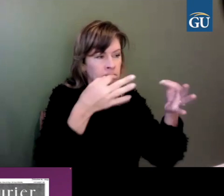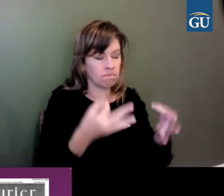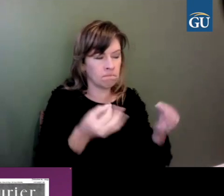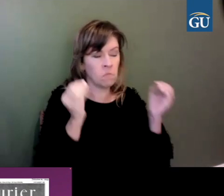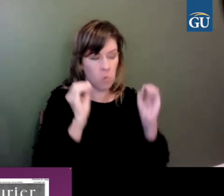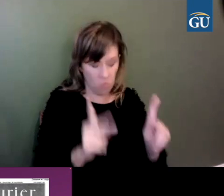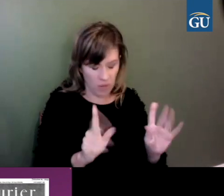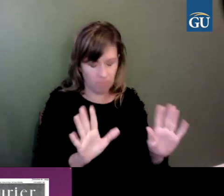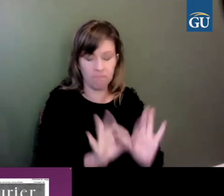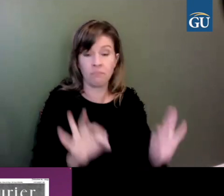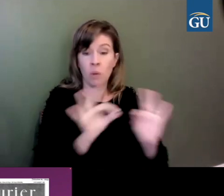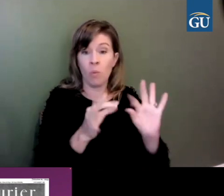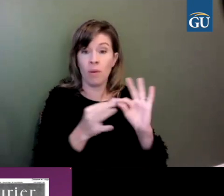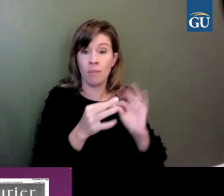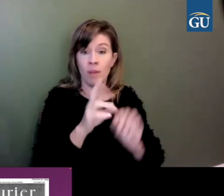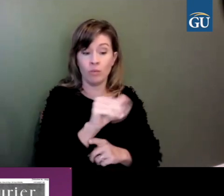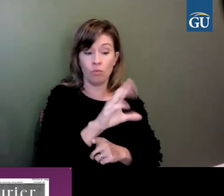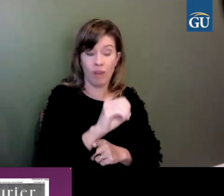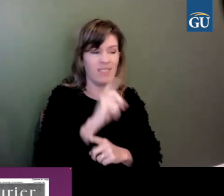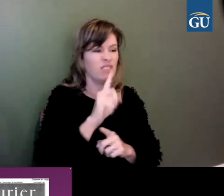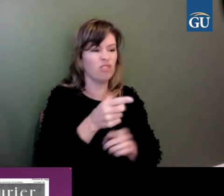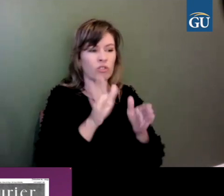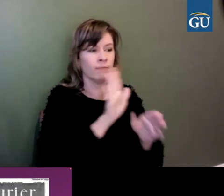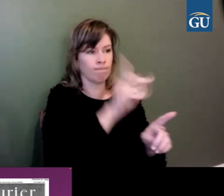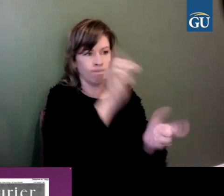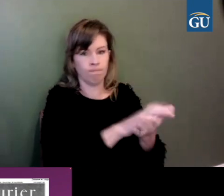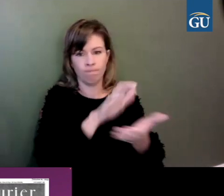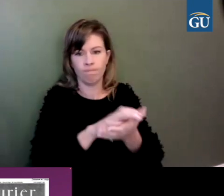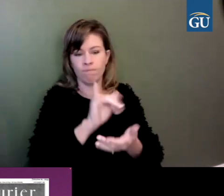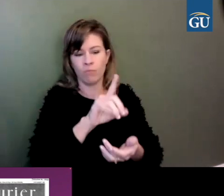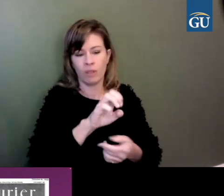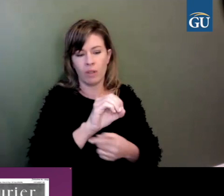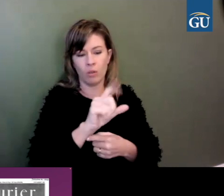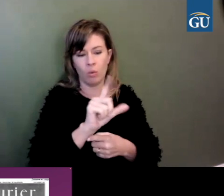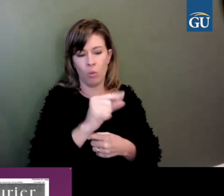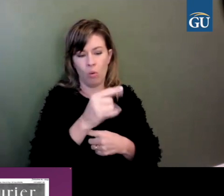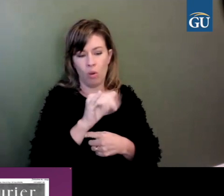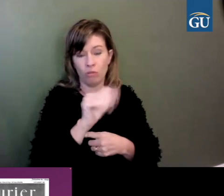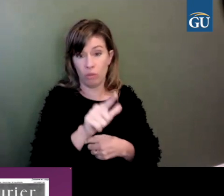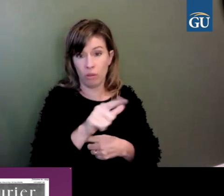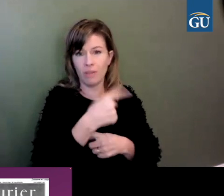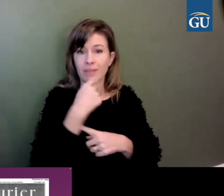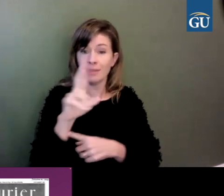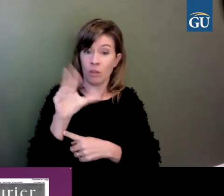ideological, and particularly they divided race into two parts. They said there is a social race, which is a myth,